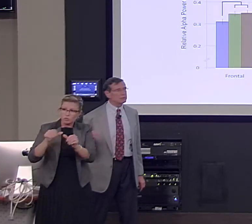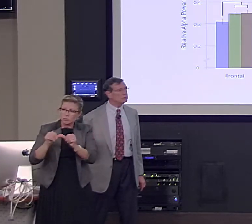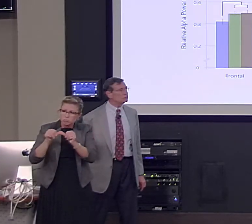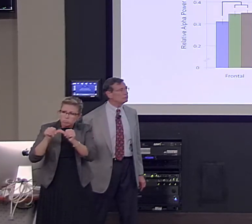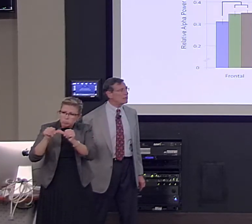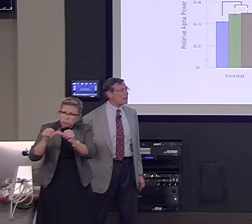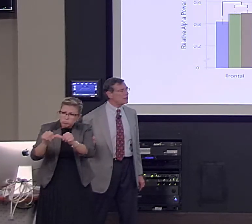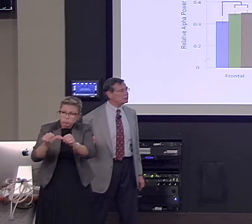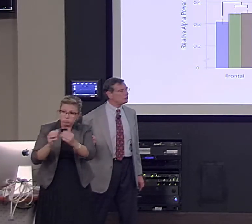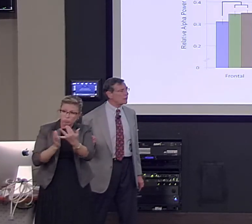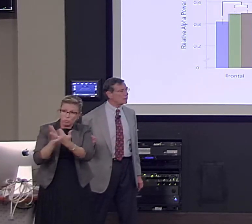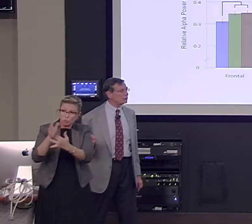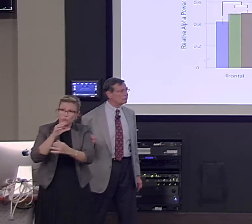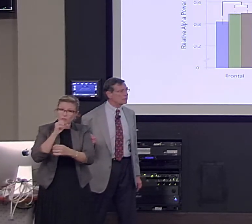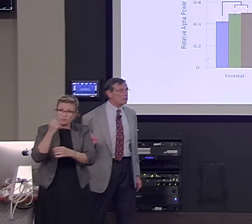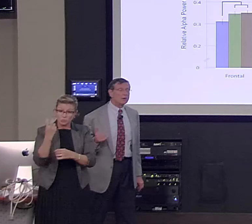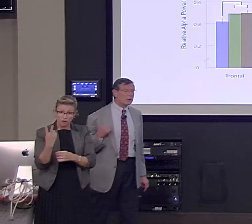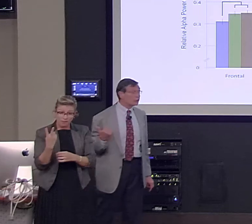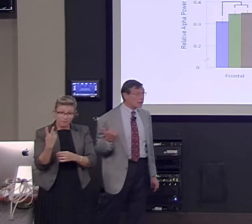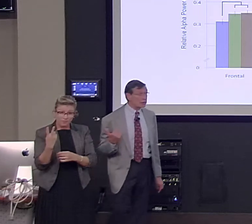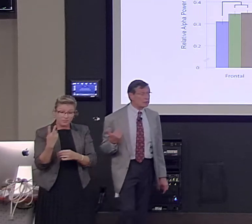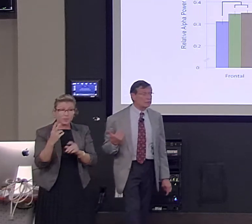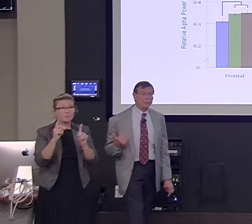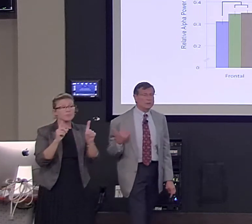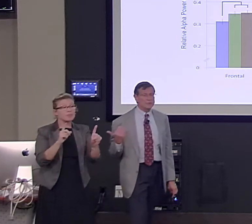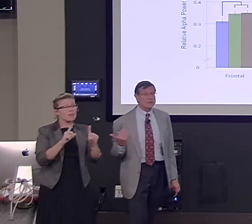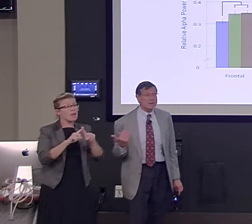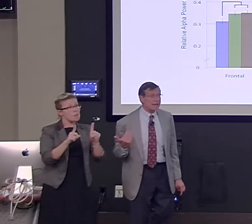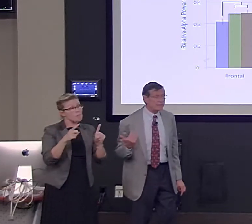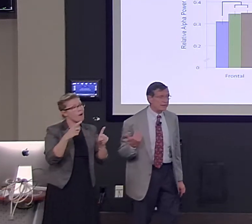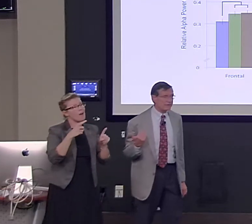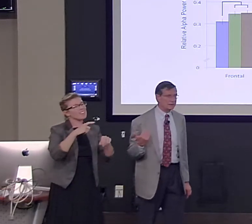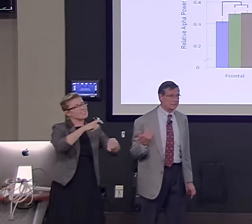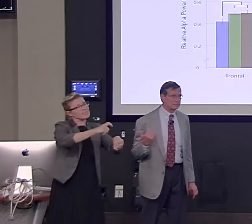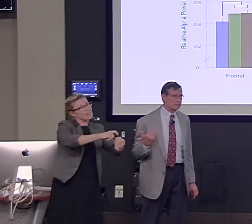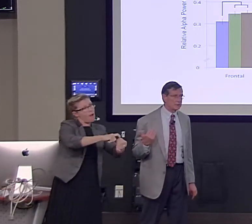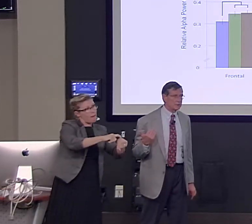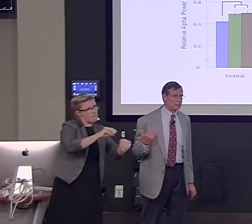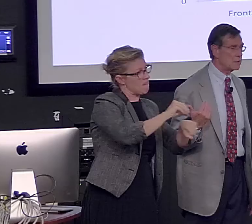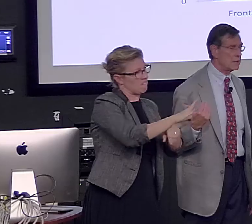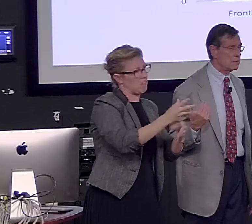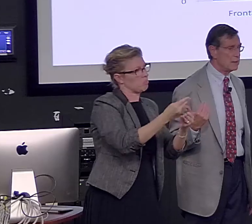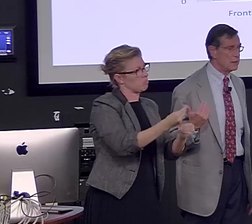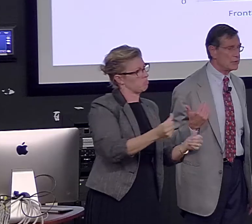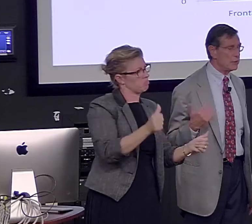through age 12. Although, we lose the timing effect.